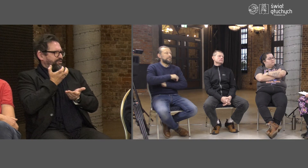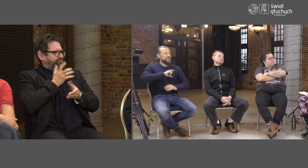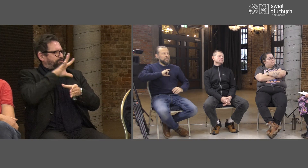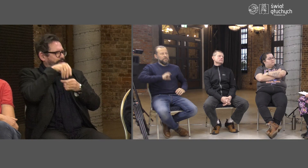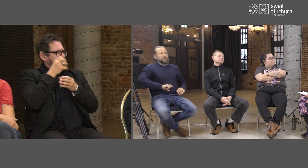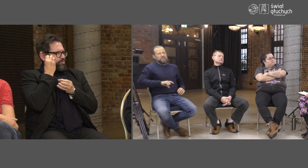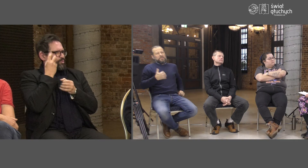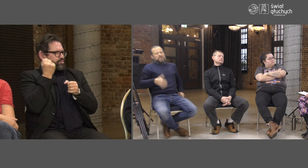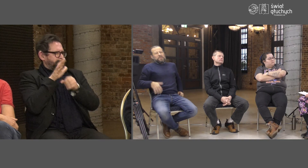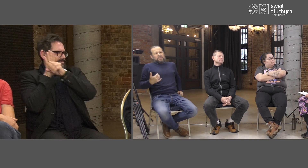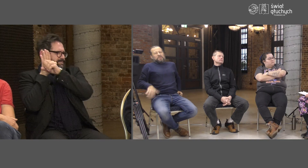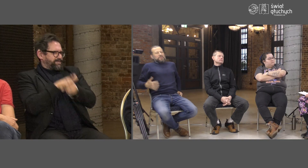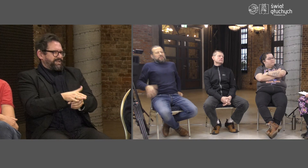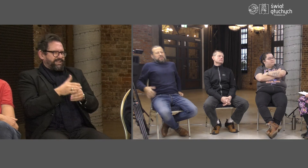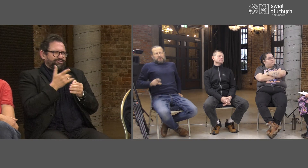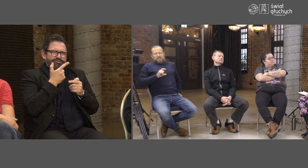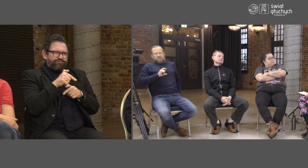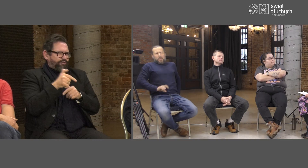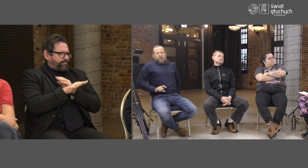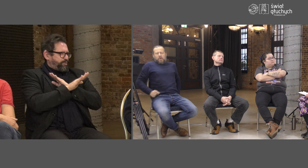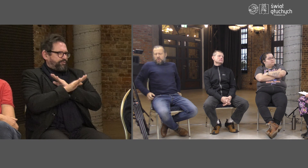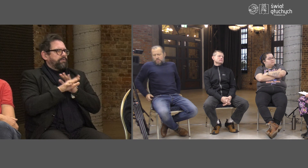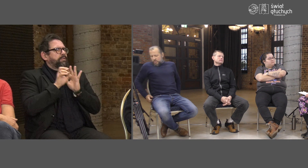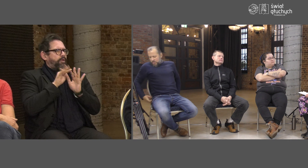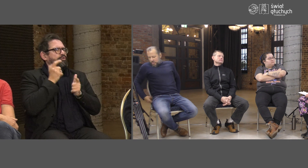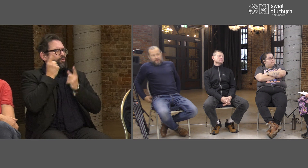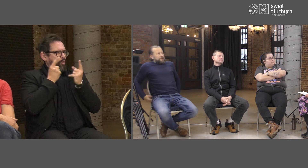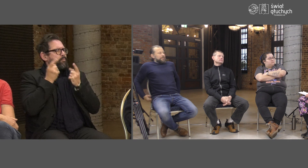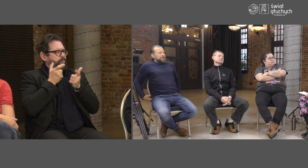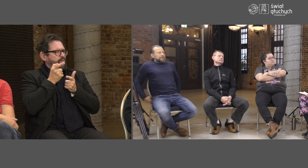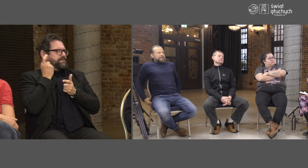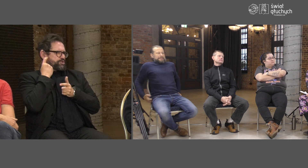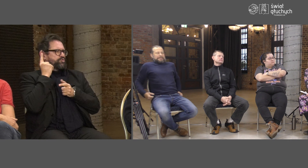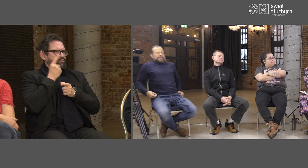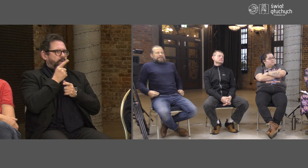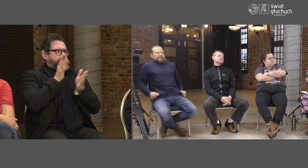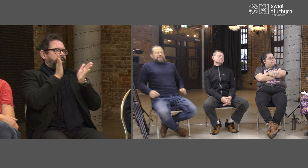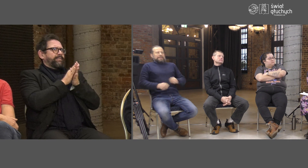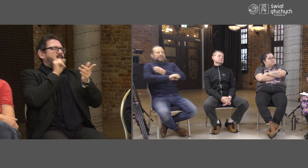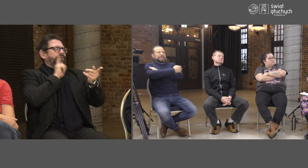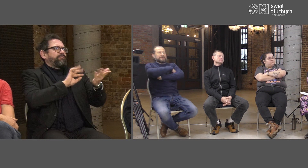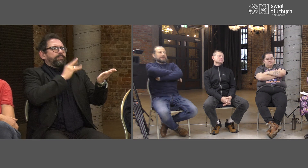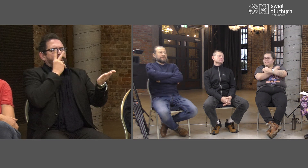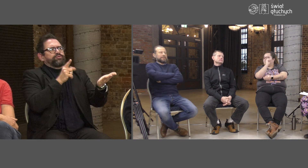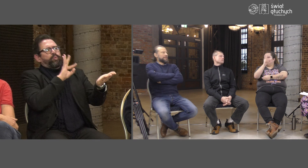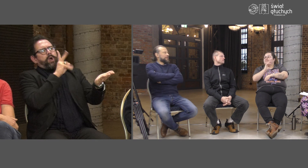And then, this is seen as offensive. This is discrimination. Hearing people say, "You speak so beautifully, you speak so wonderfully."